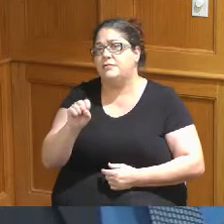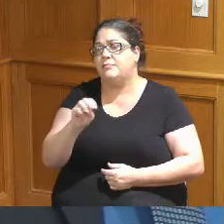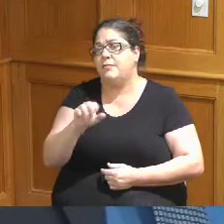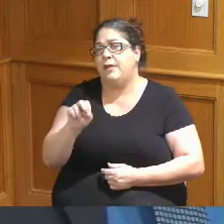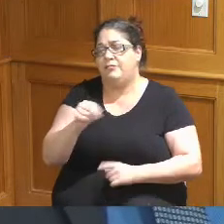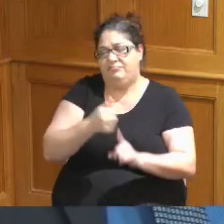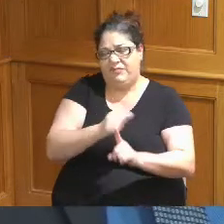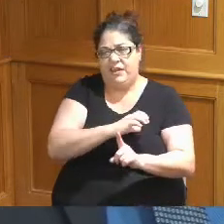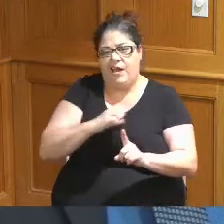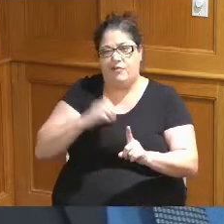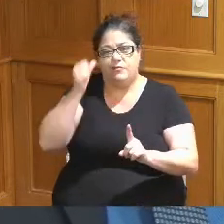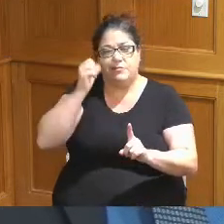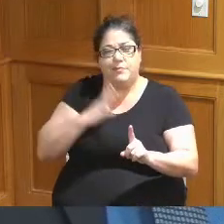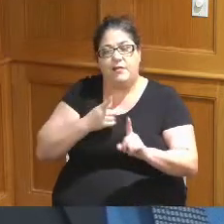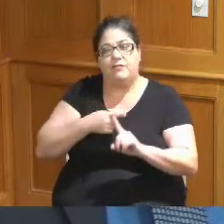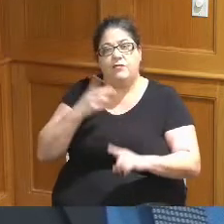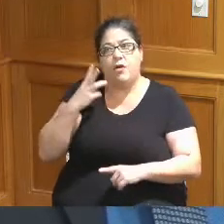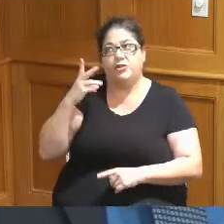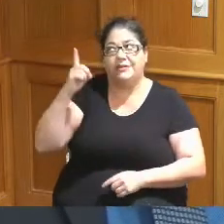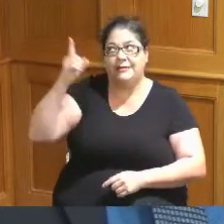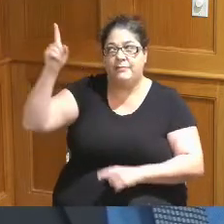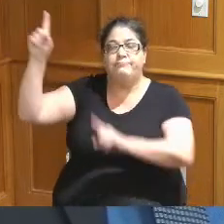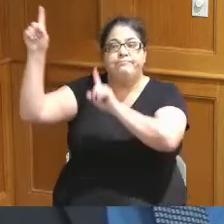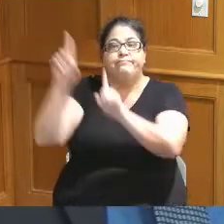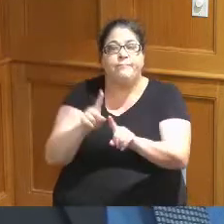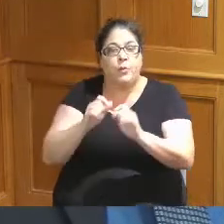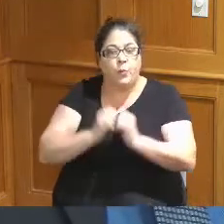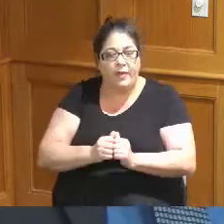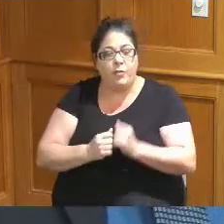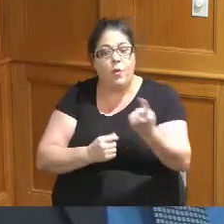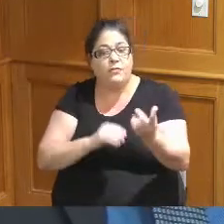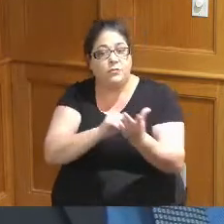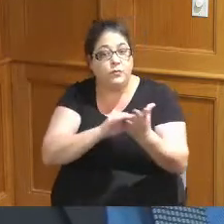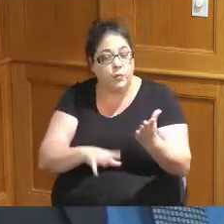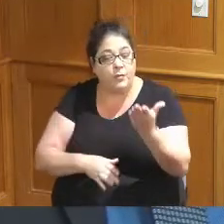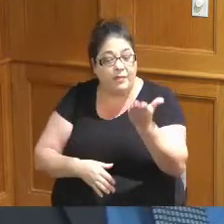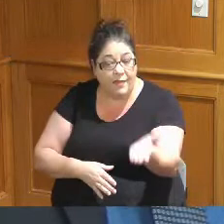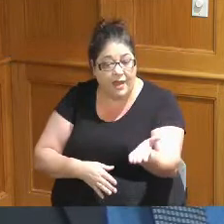visit and there were many others there experts one student was there the the most significant